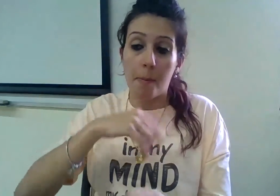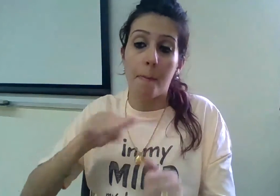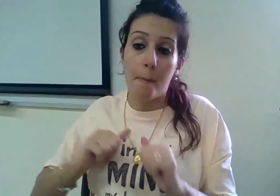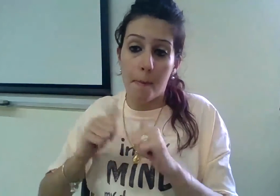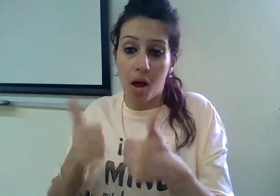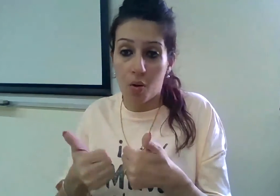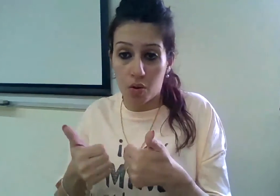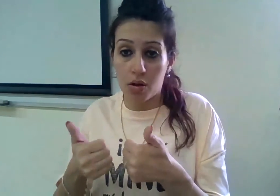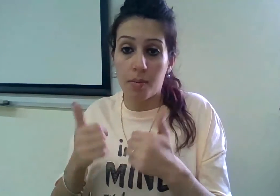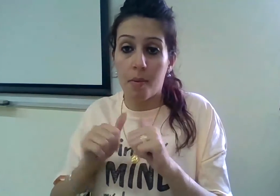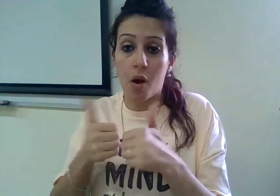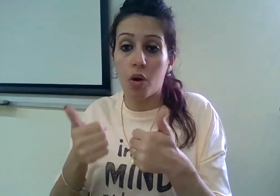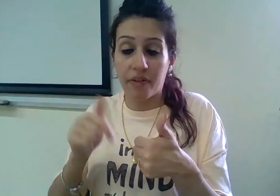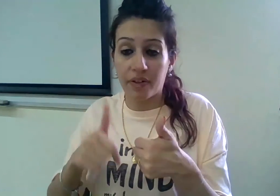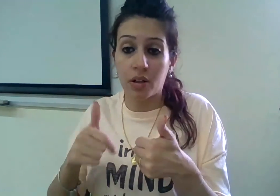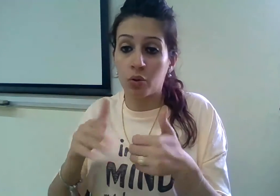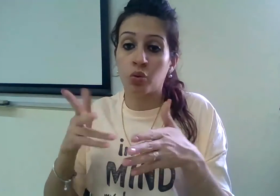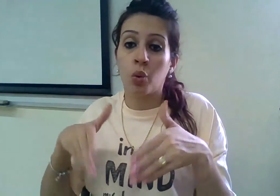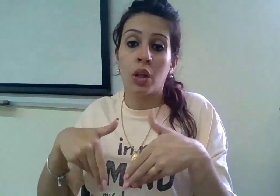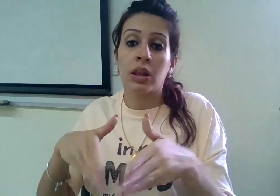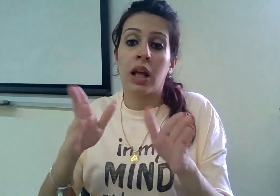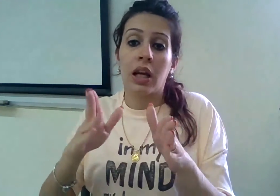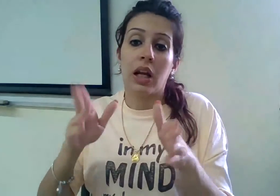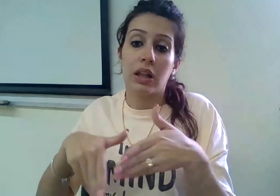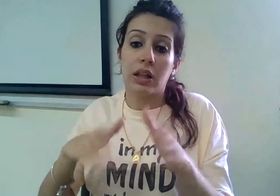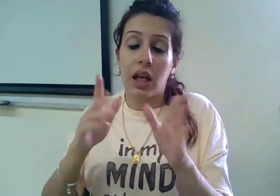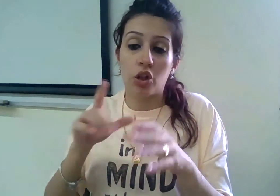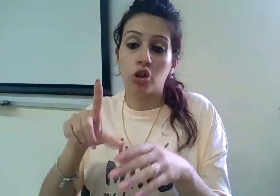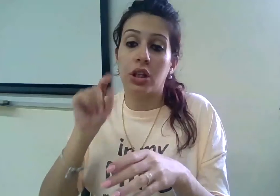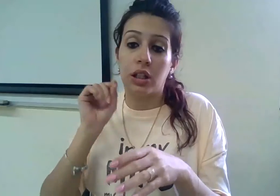that also helps their learning process later on.